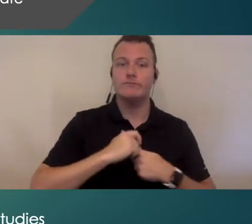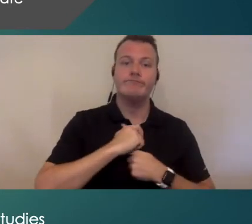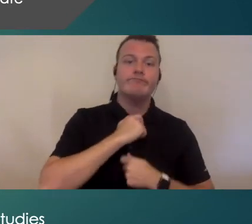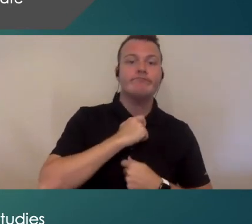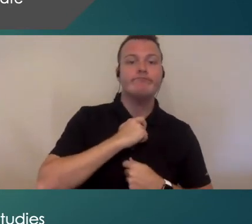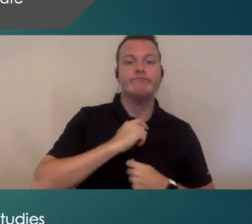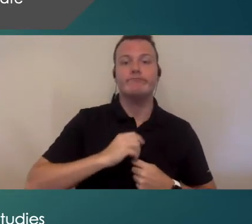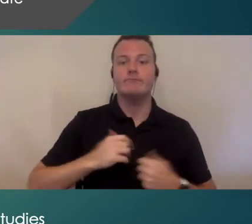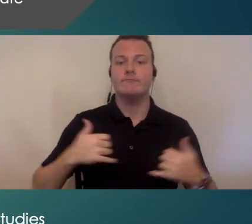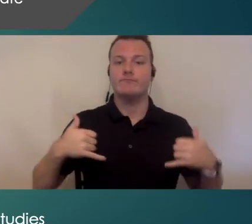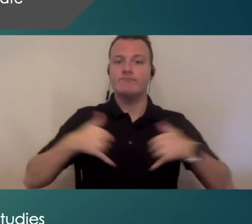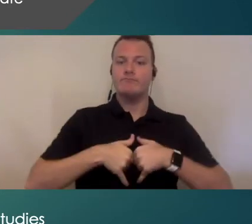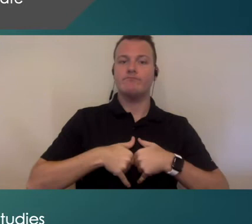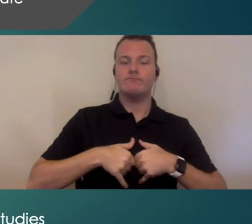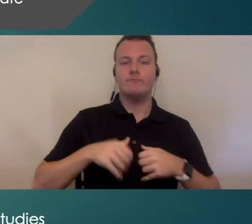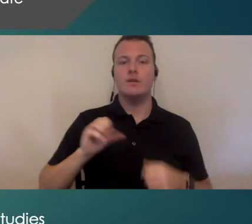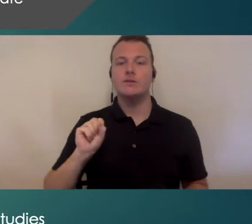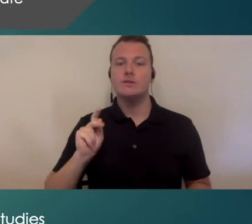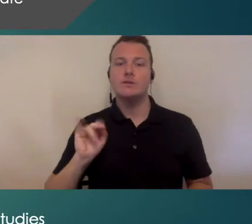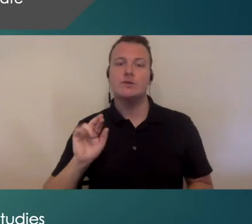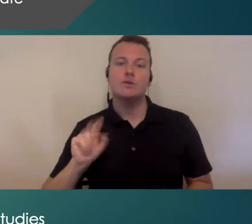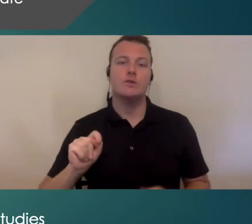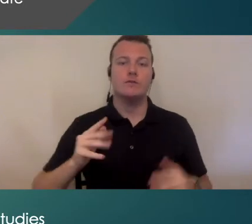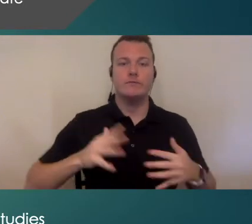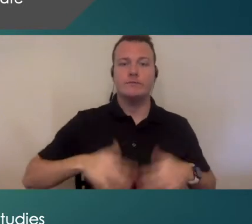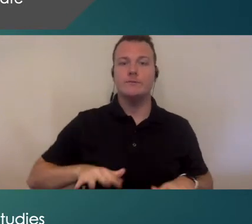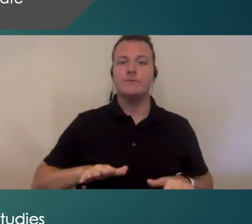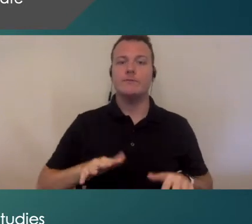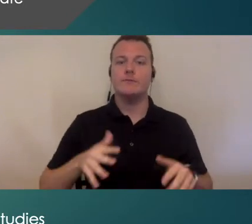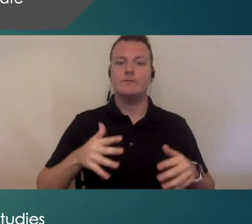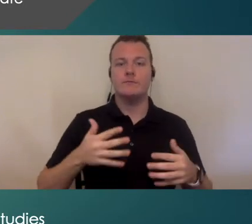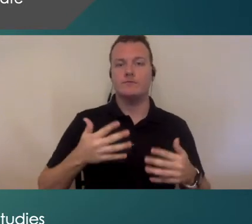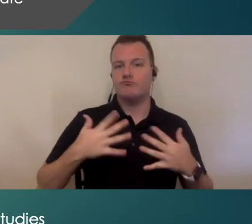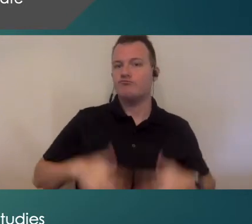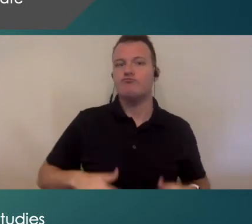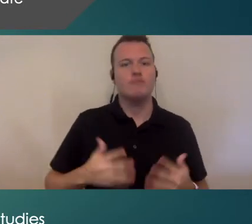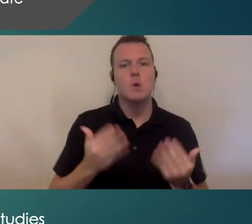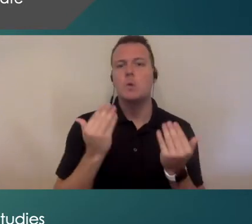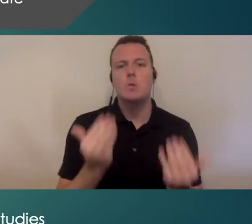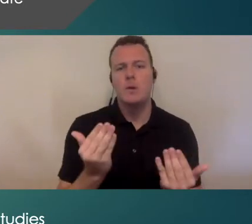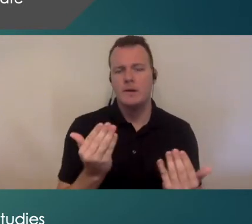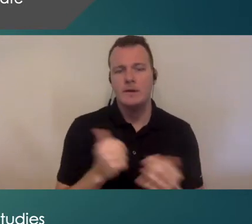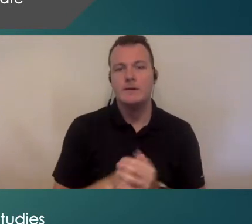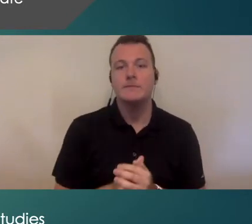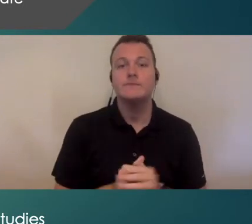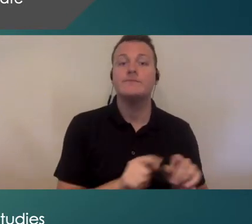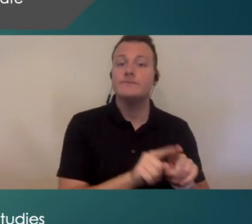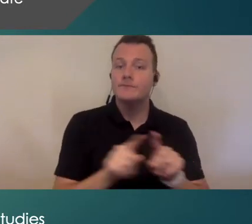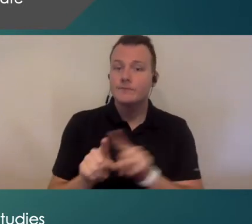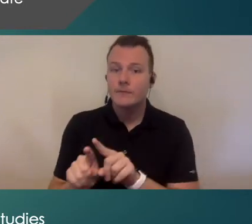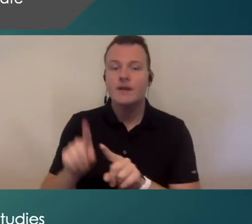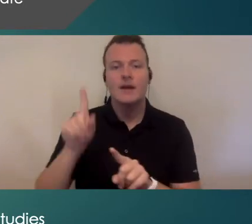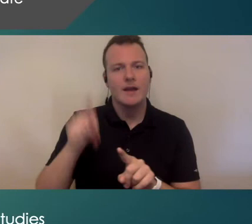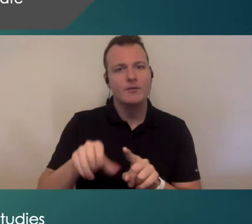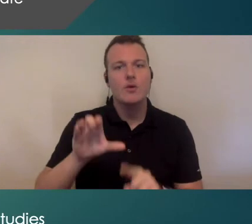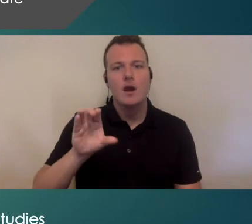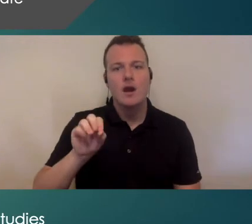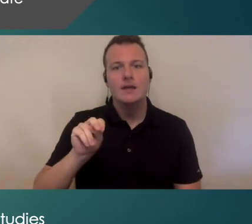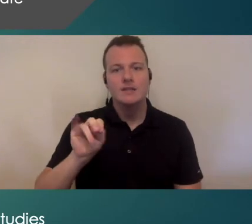pull out, you know, skirts, dresses, whatever it might be. When in doubt, you also need to be conservative.